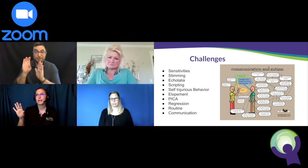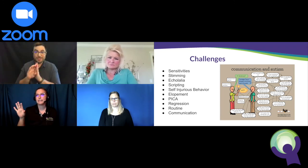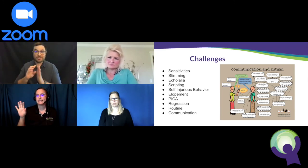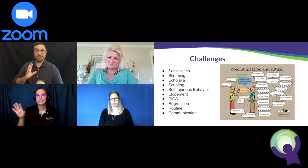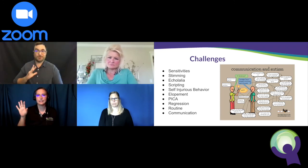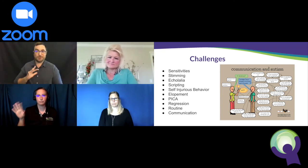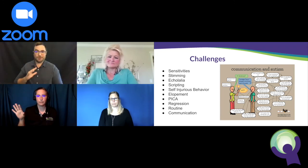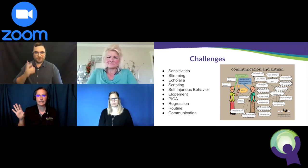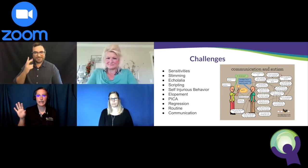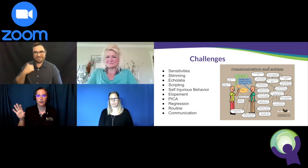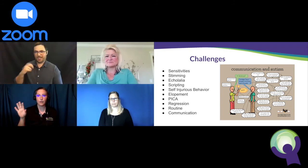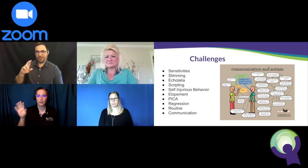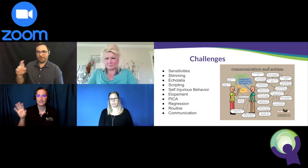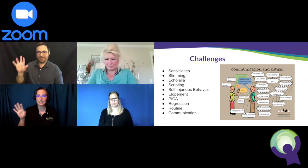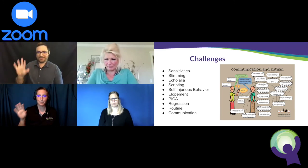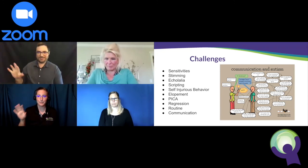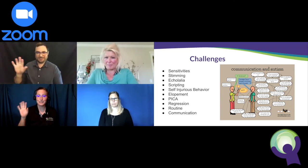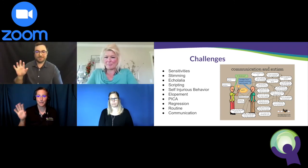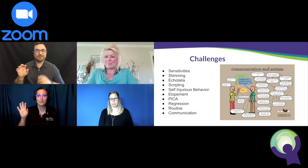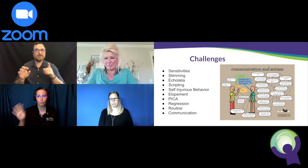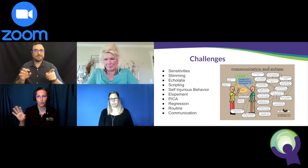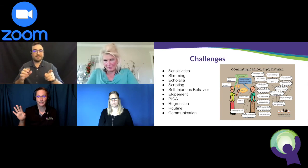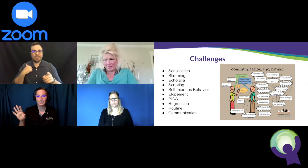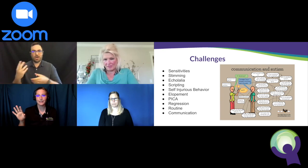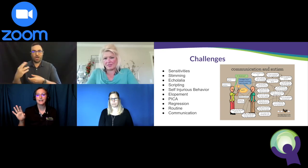because this is really how an autistic person's mind works.